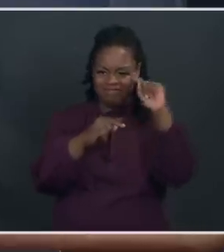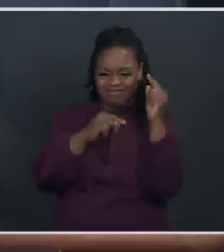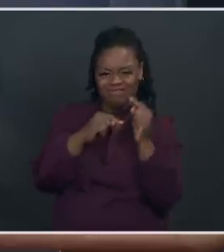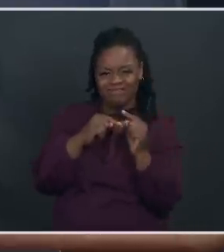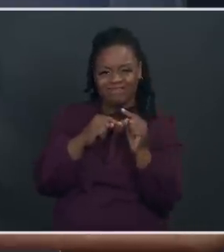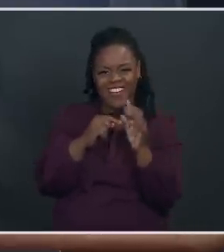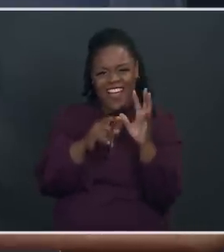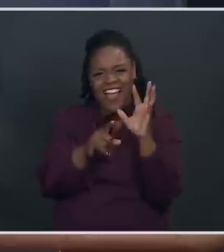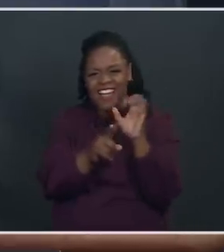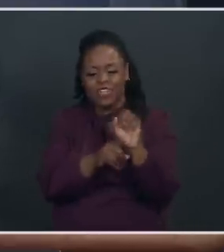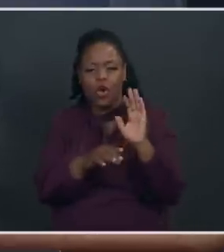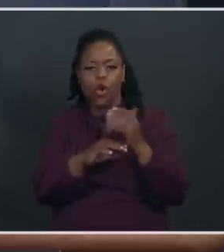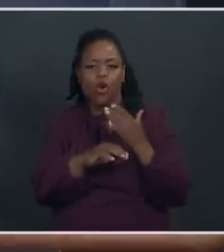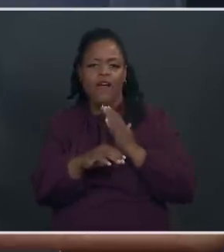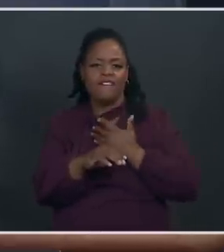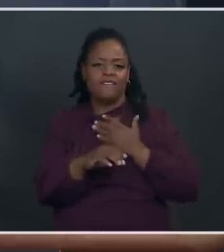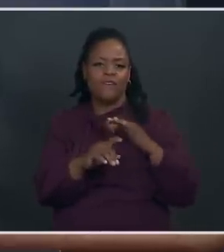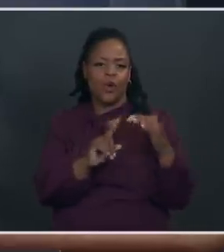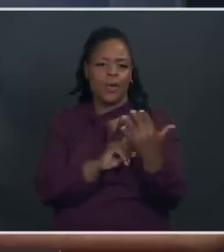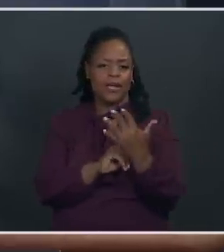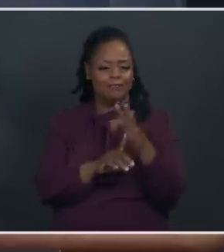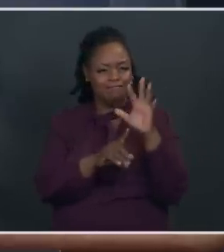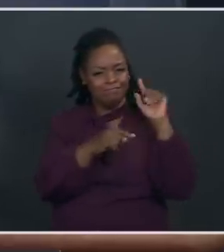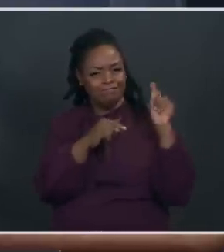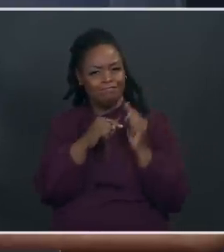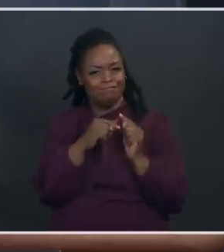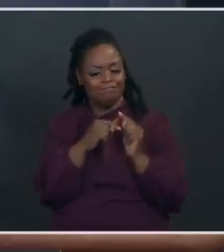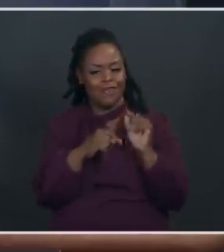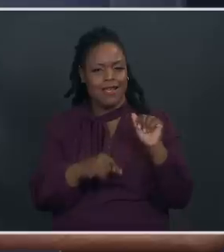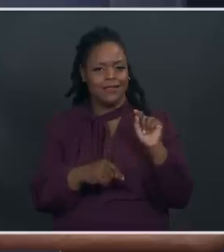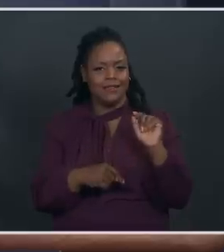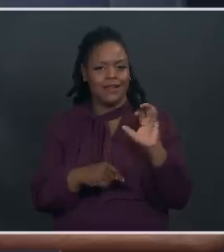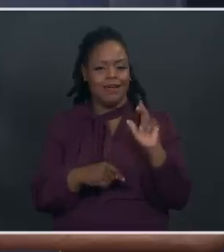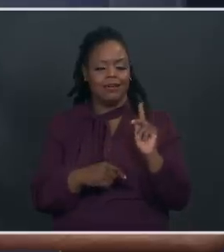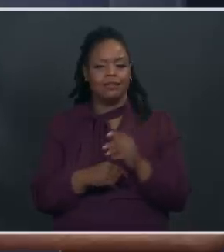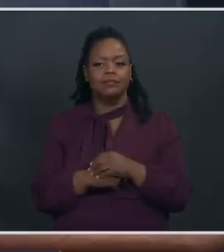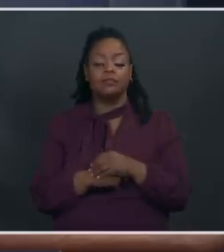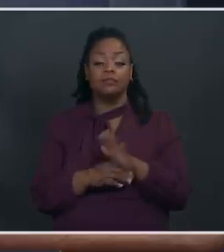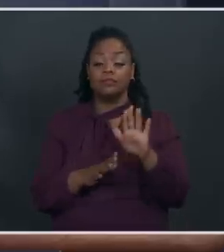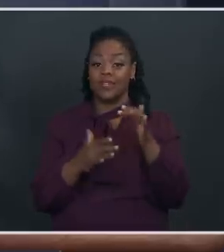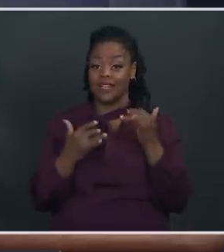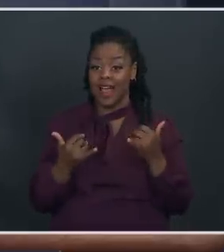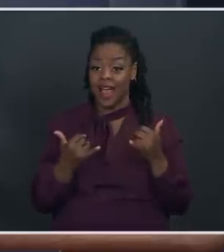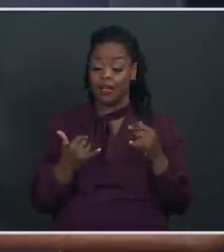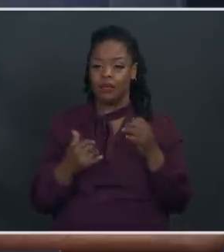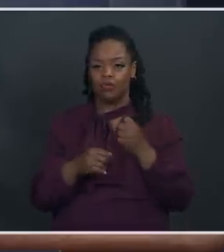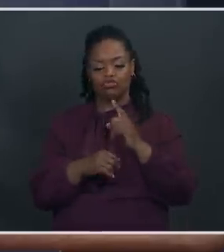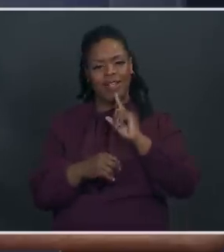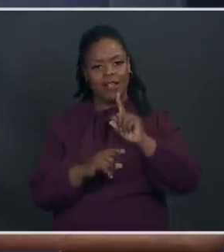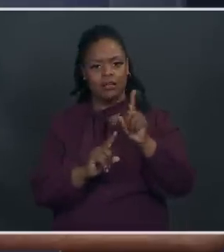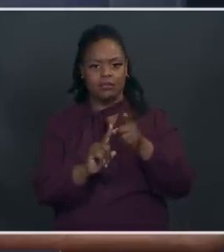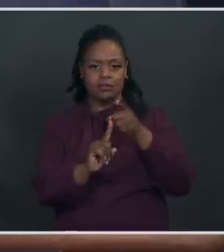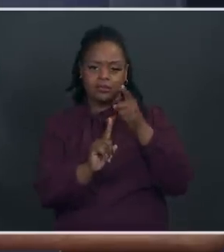And he is now taking additional action to really target the challenge of climate change.